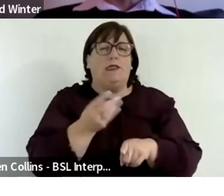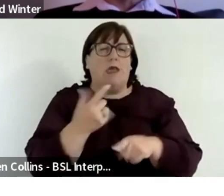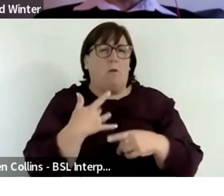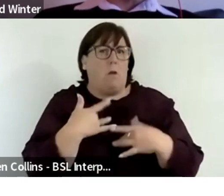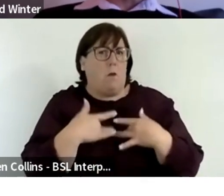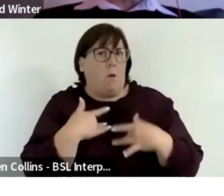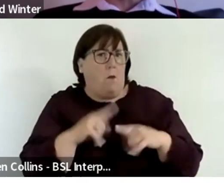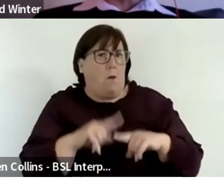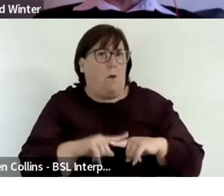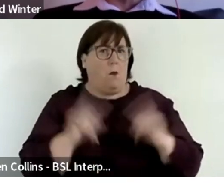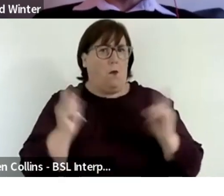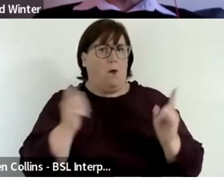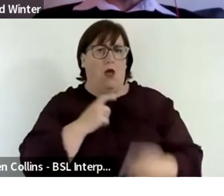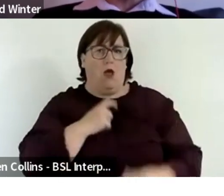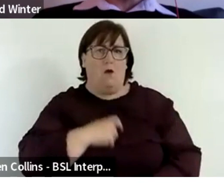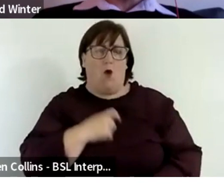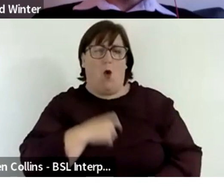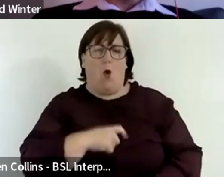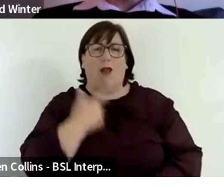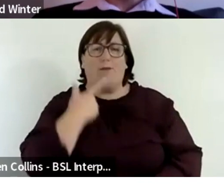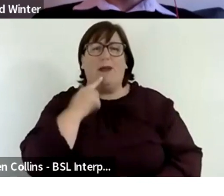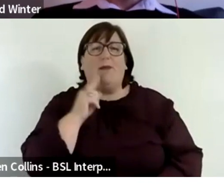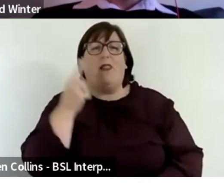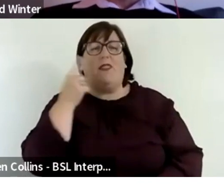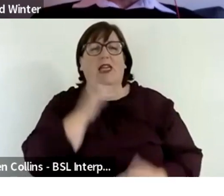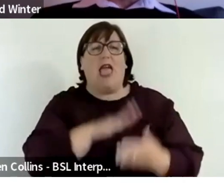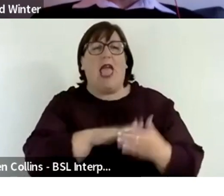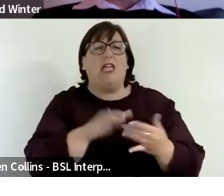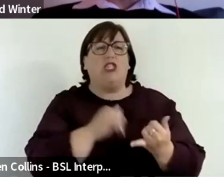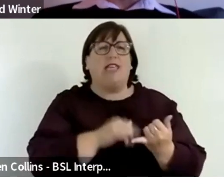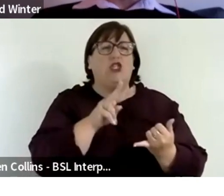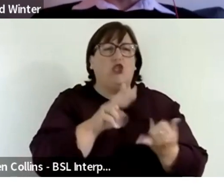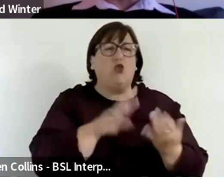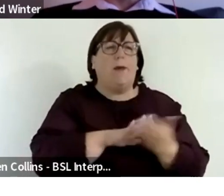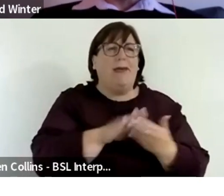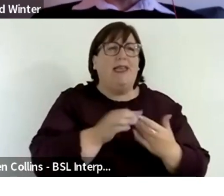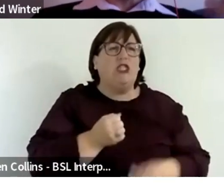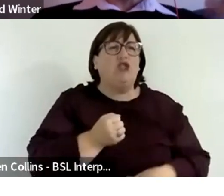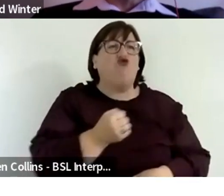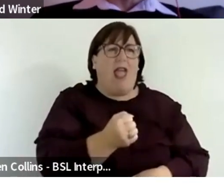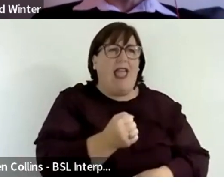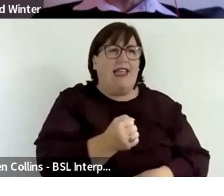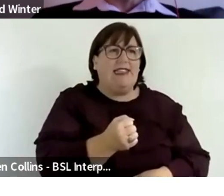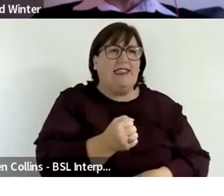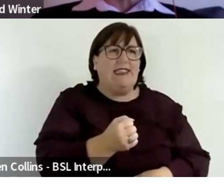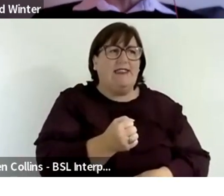People might think about trains and train drivers. They might think about construction and think about the people driving the diggers.